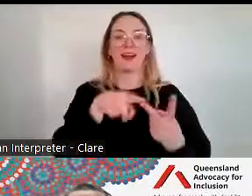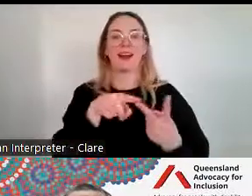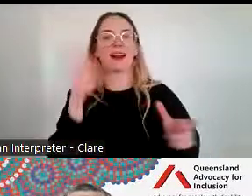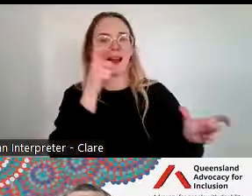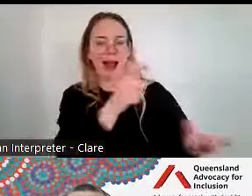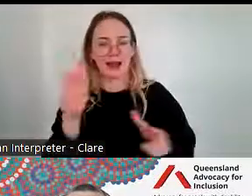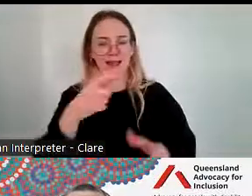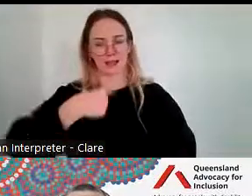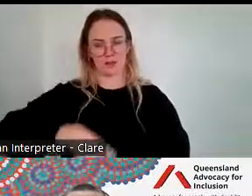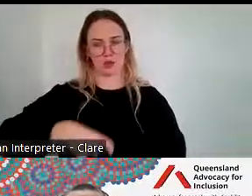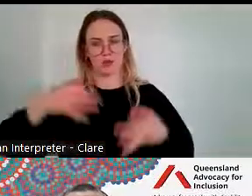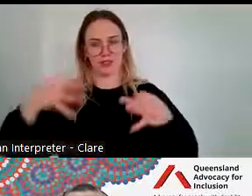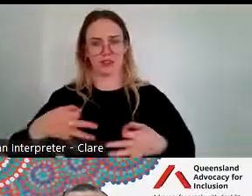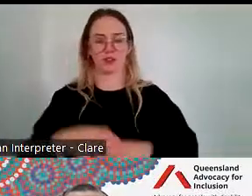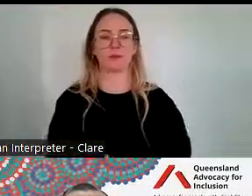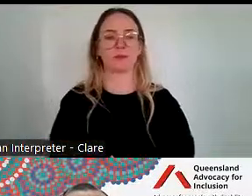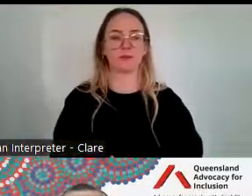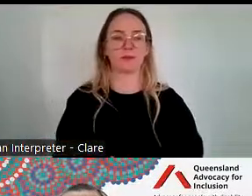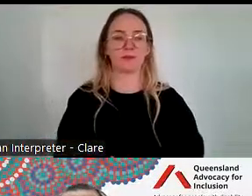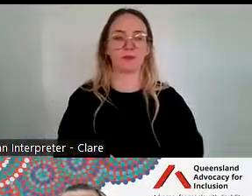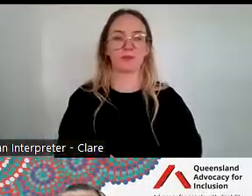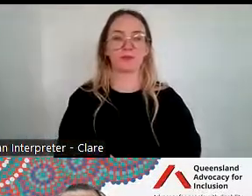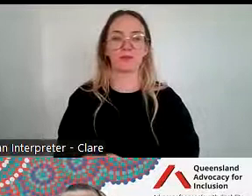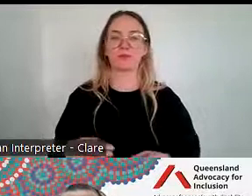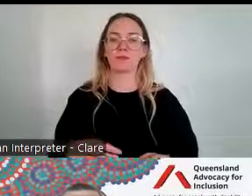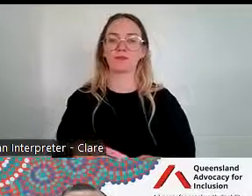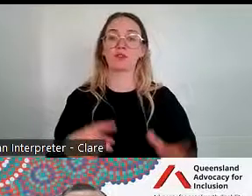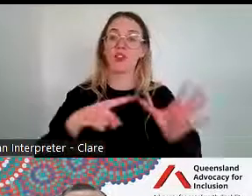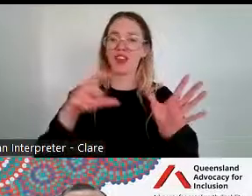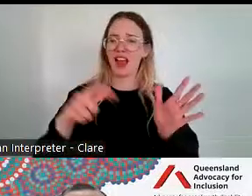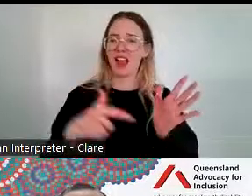The Act covers a range of general topics which I have summarised on the screen for everyone,